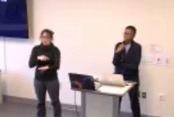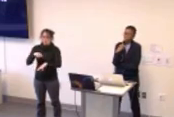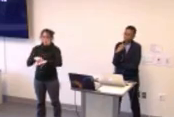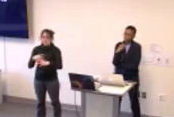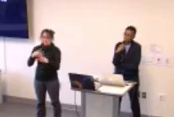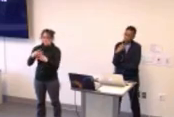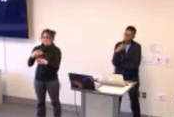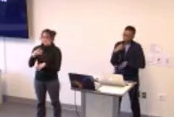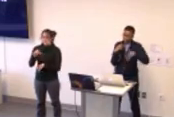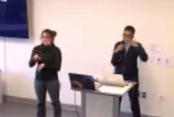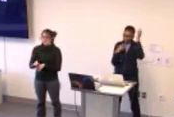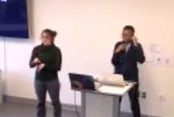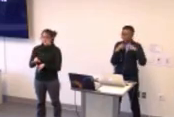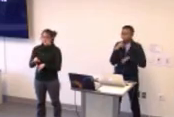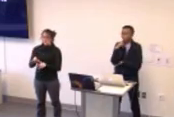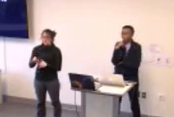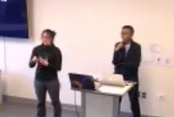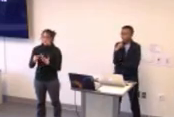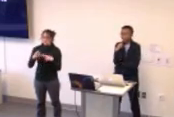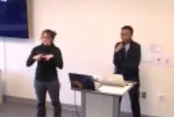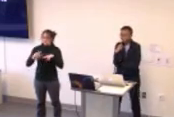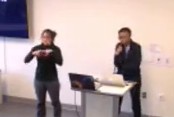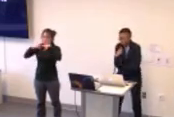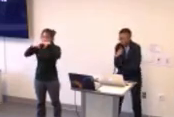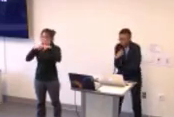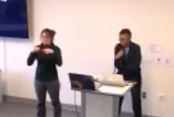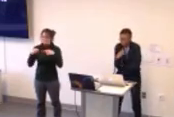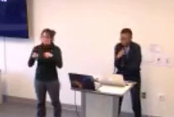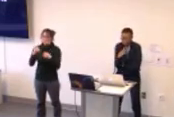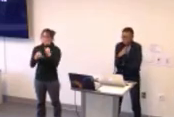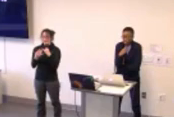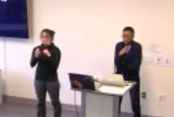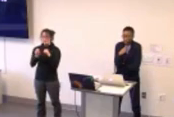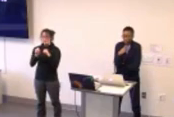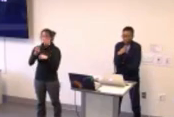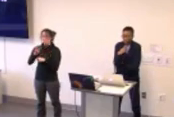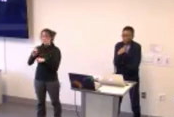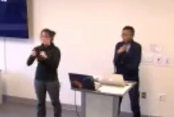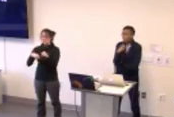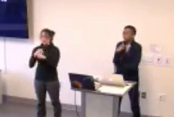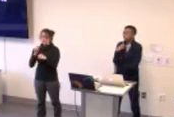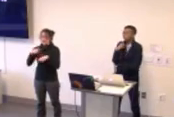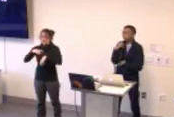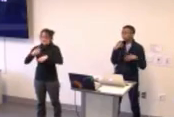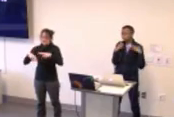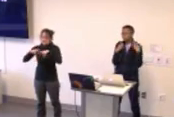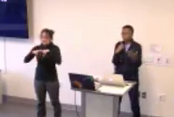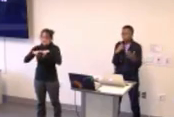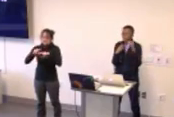Which have been ratcheted up in the past 40 years or so. And so people are going the route of pleading guilty.